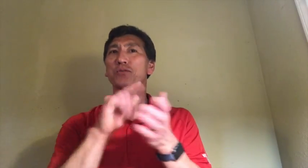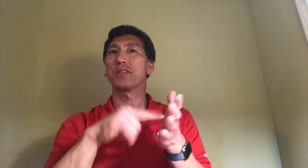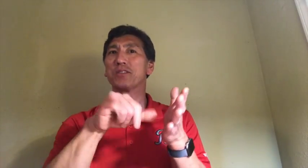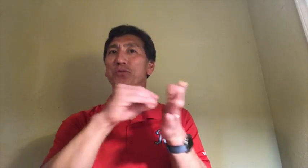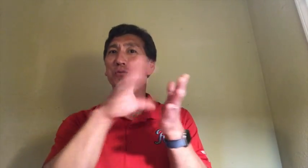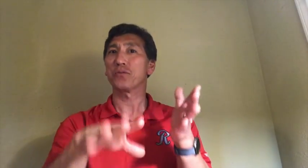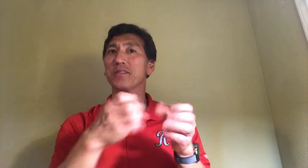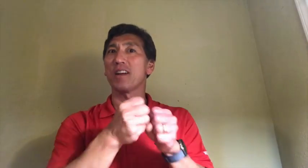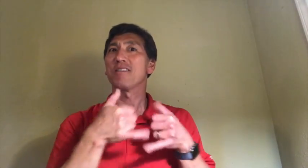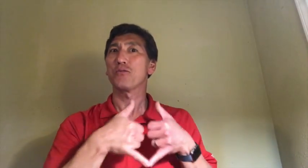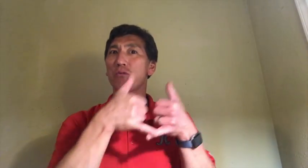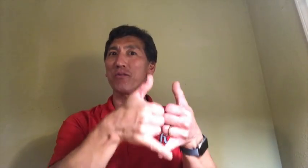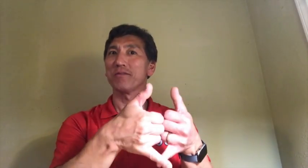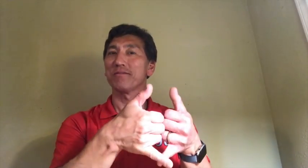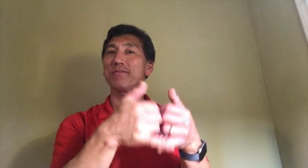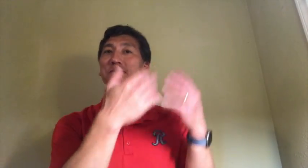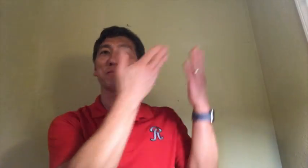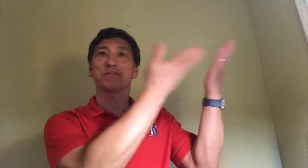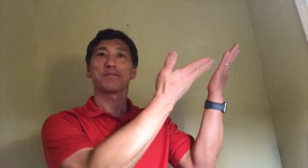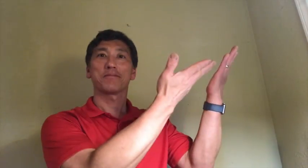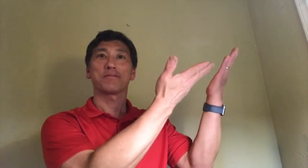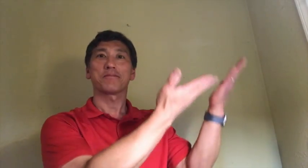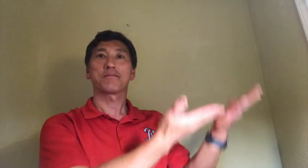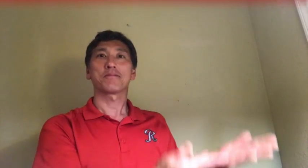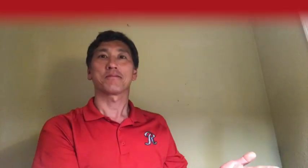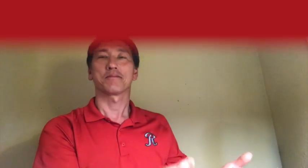Great job to the students that are receiving this recognition.